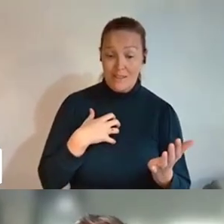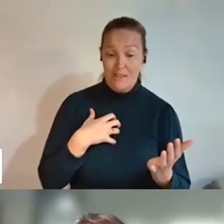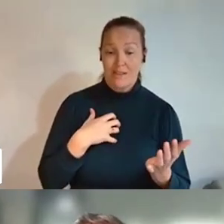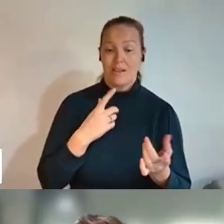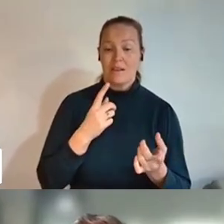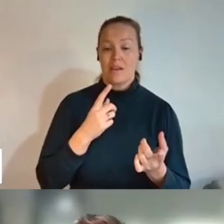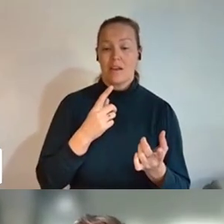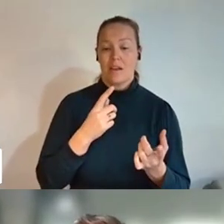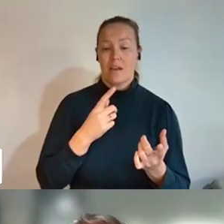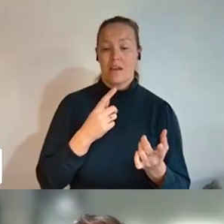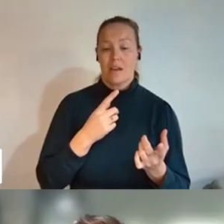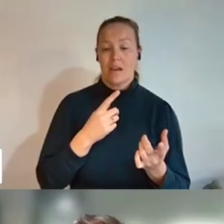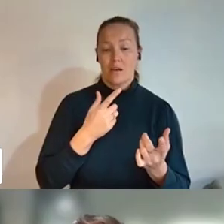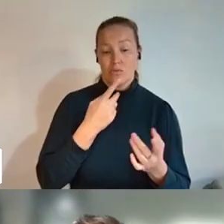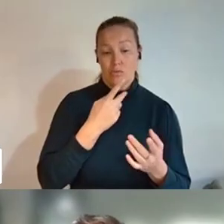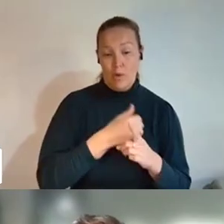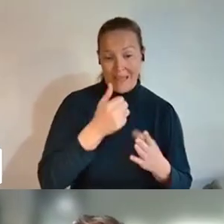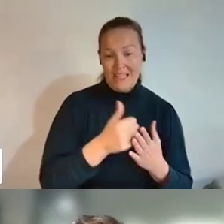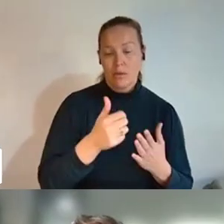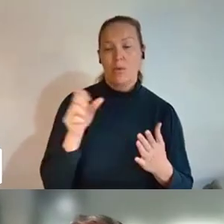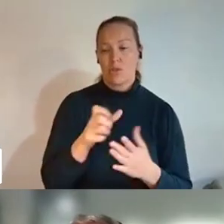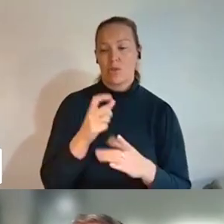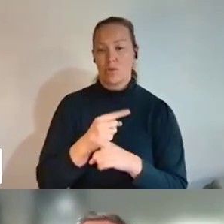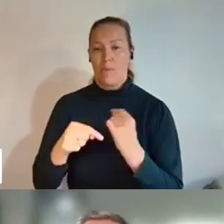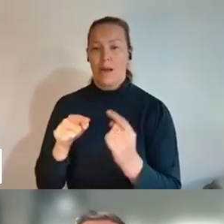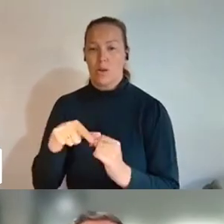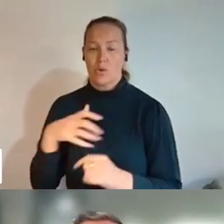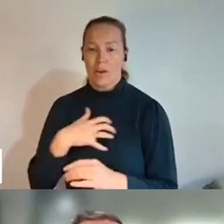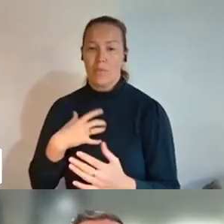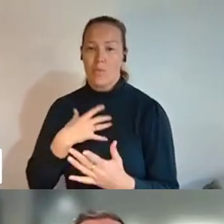and that would have a big impact. This could be things like if you're thinking of emailing your